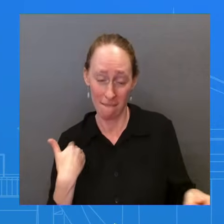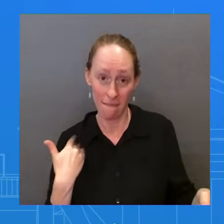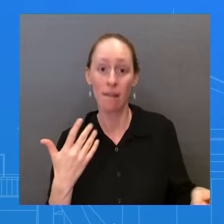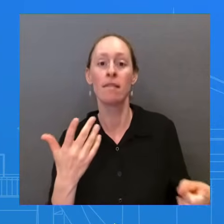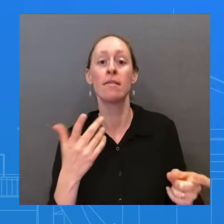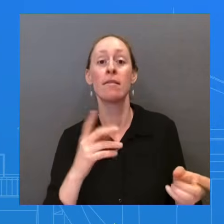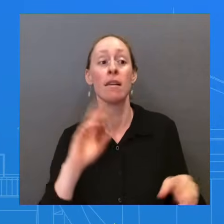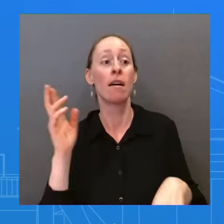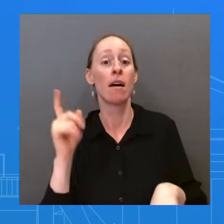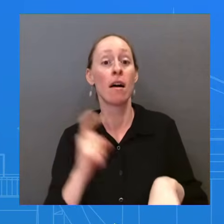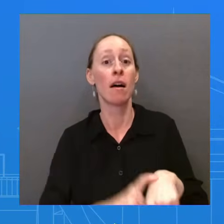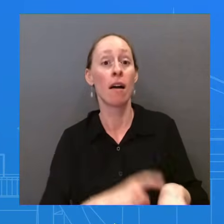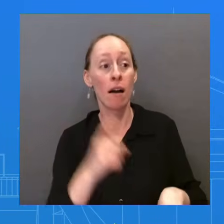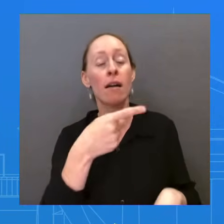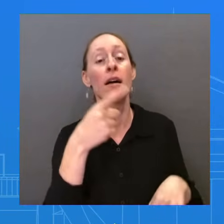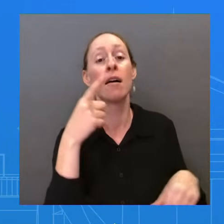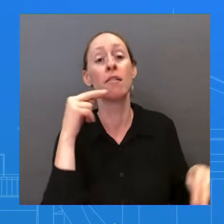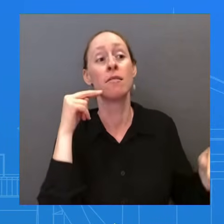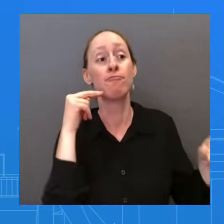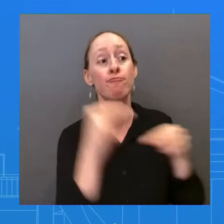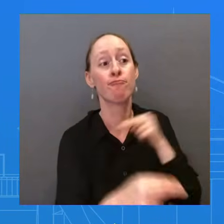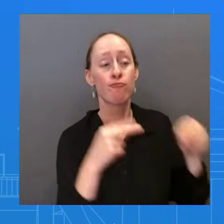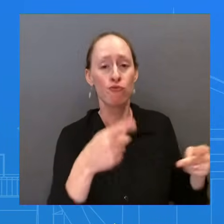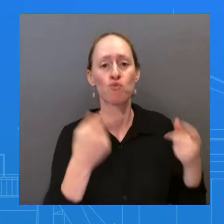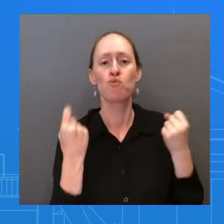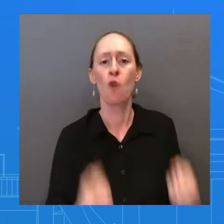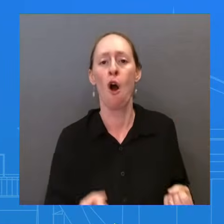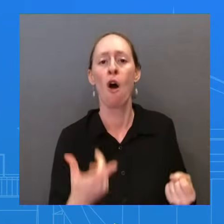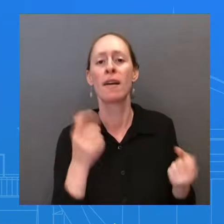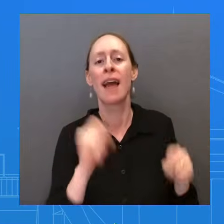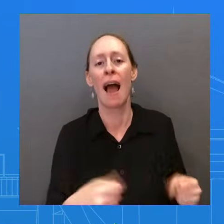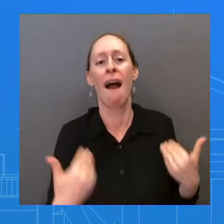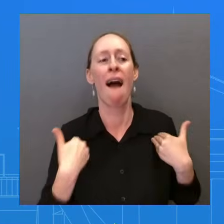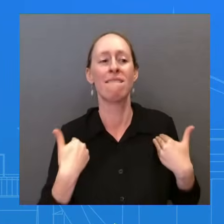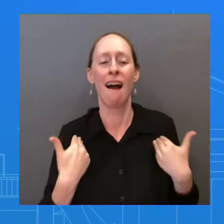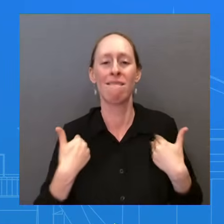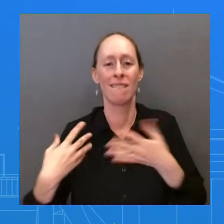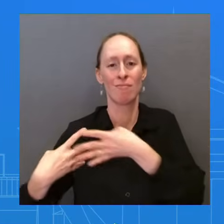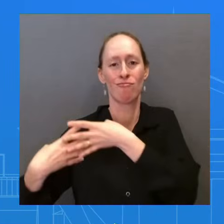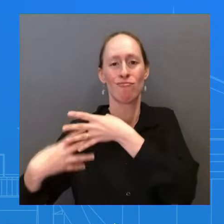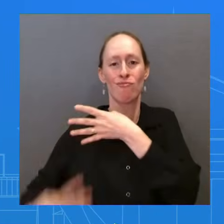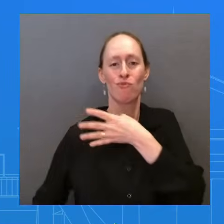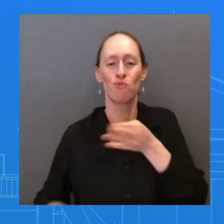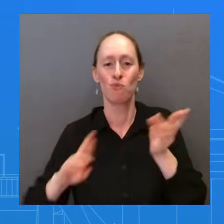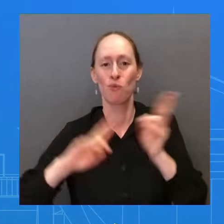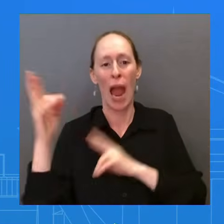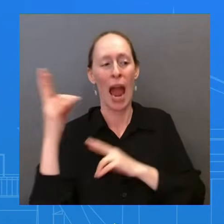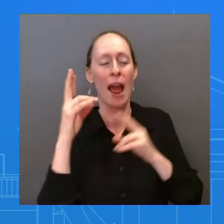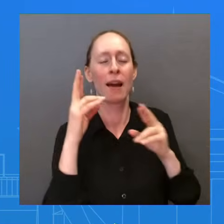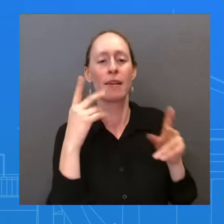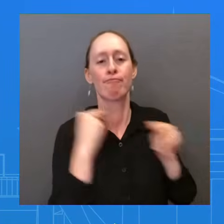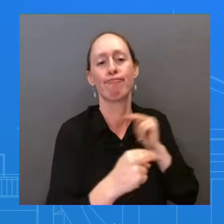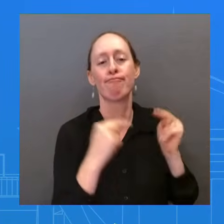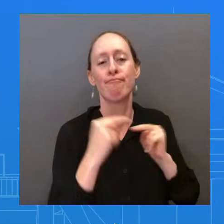Nobody except maybe Mr. Putin, wants to see this war continue. You think the Ukrainian people want it to go on